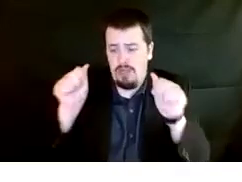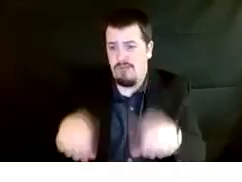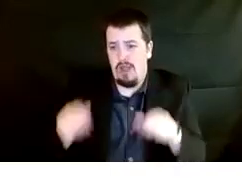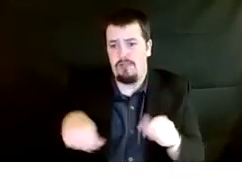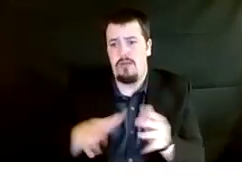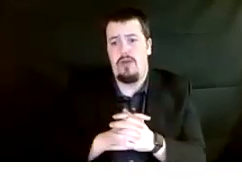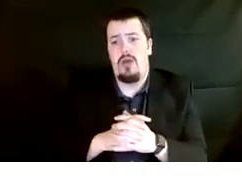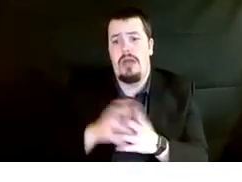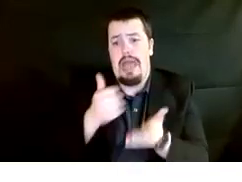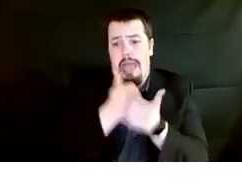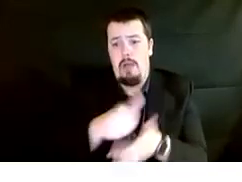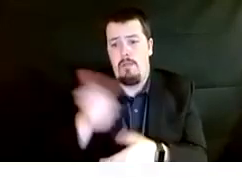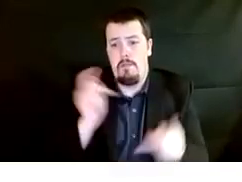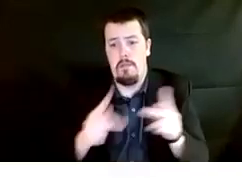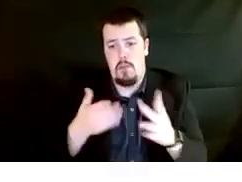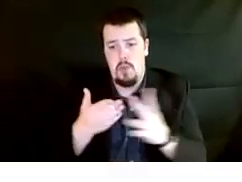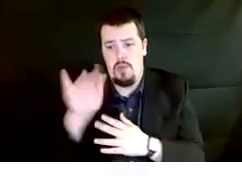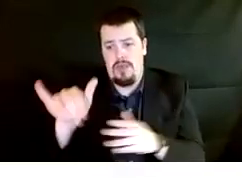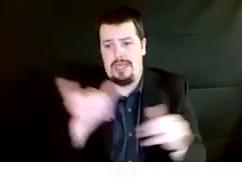to help other people walk through that same process that I had been through